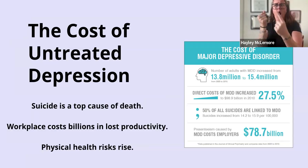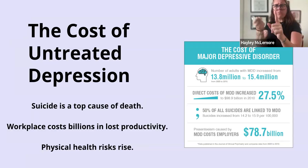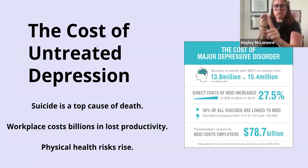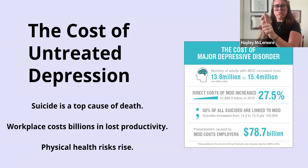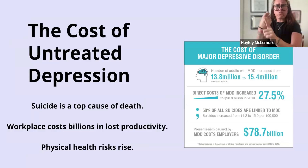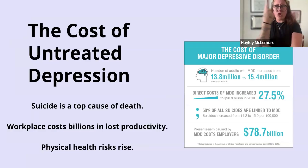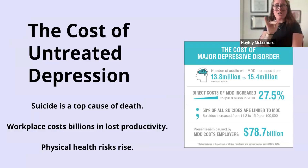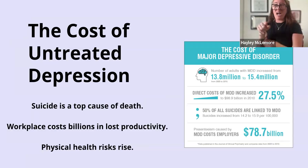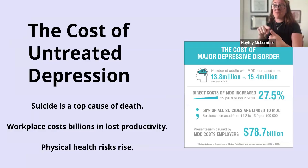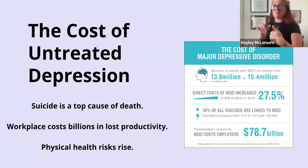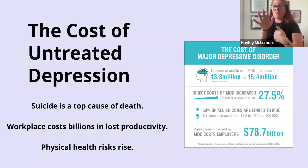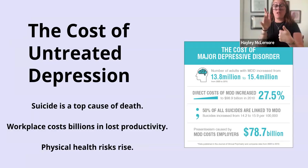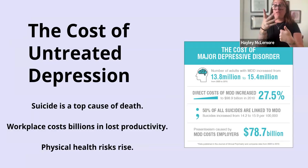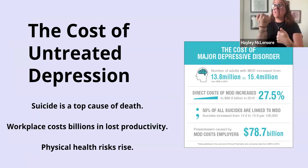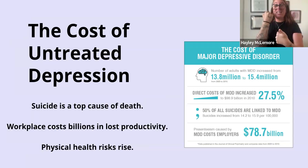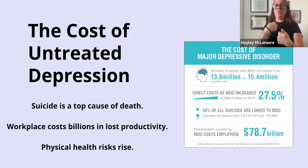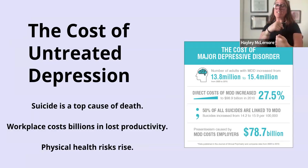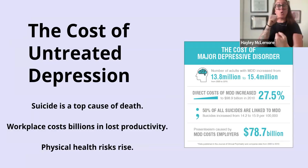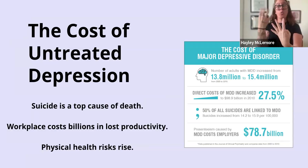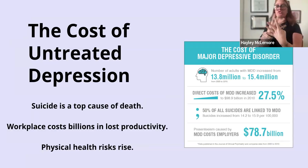If we don't treat depression, what could it look like?